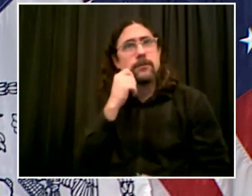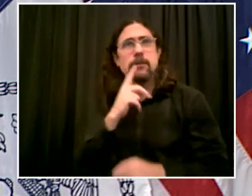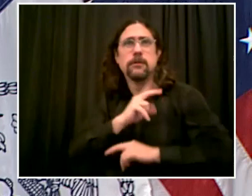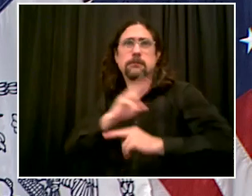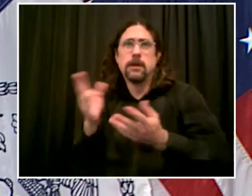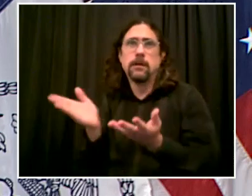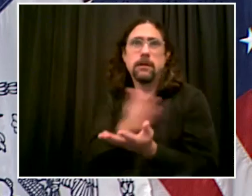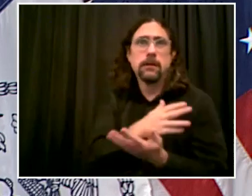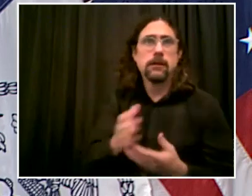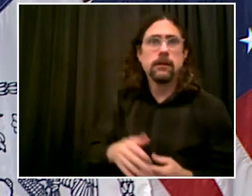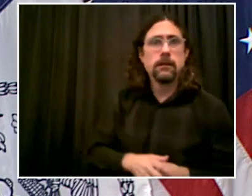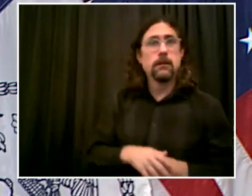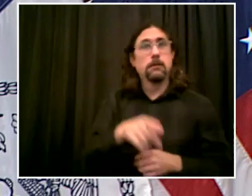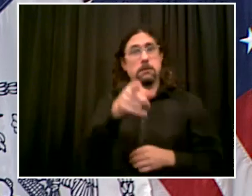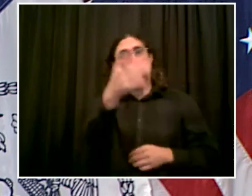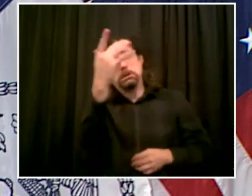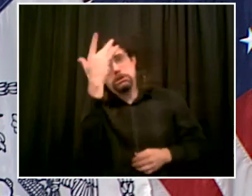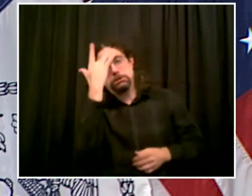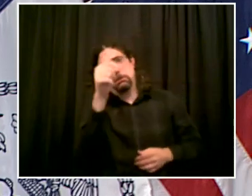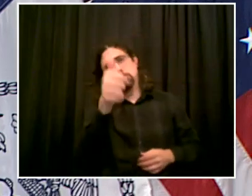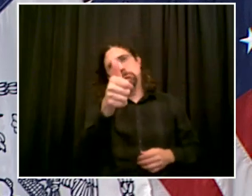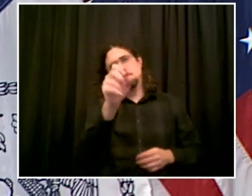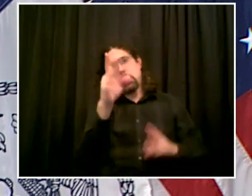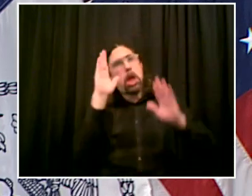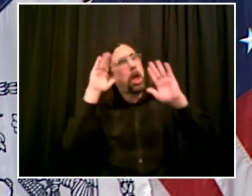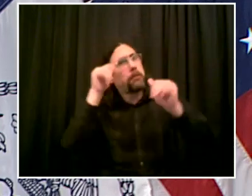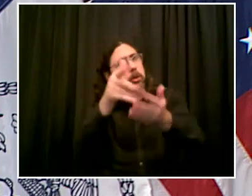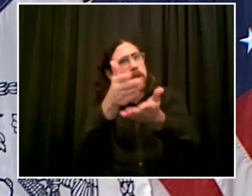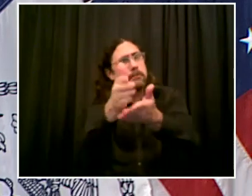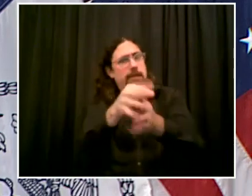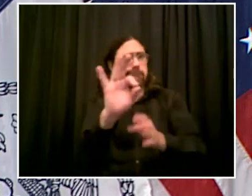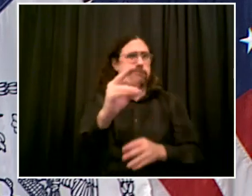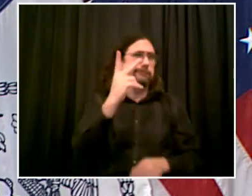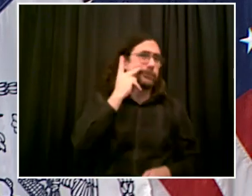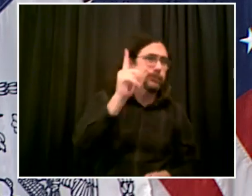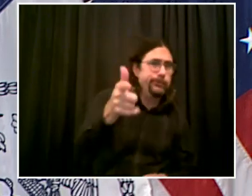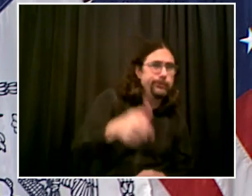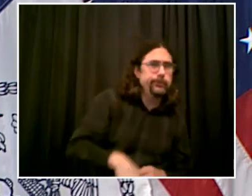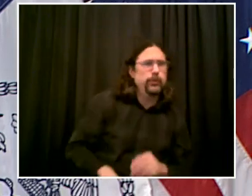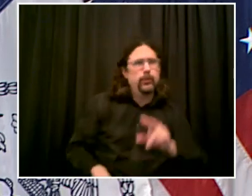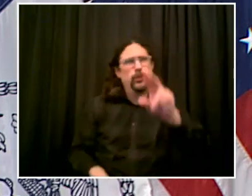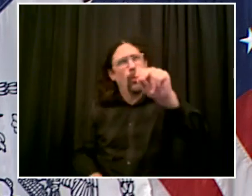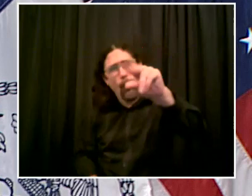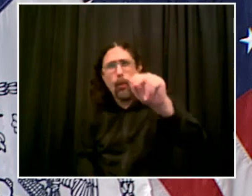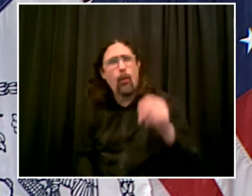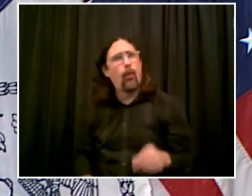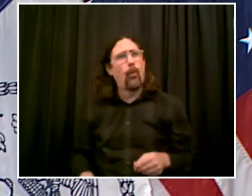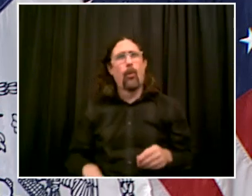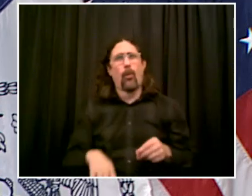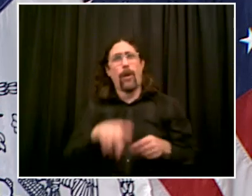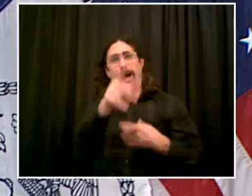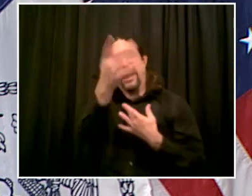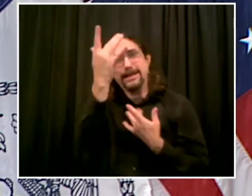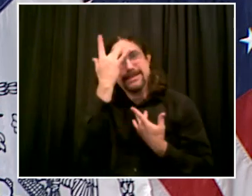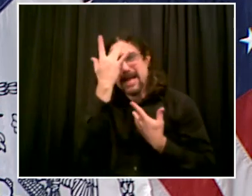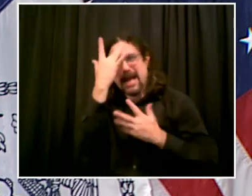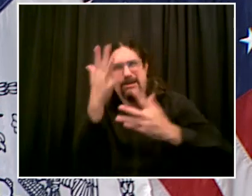ON THEIR OWN. WE ARE TELLING THEM WE ARE TWIH YOU EVERY STEP OF THE WA. Y IYOF UEN GGEA WITH THE TEST AND TRACE EFFORT YOU WILL HAVE A